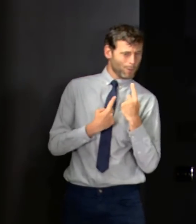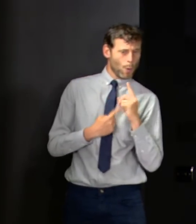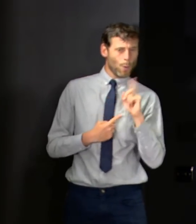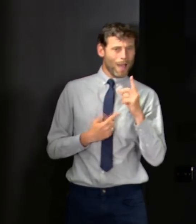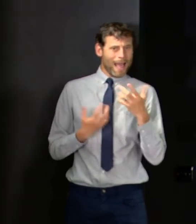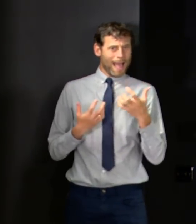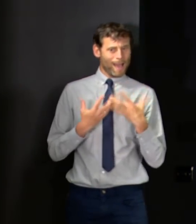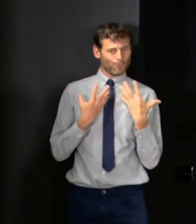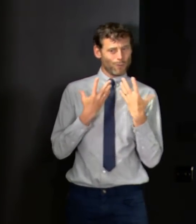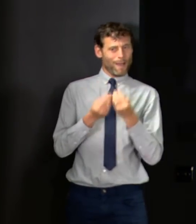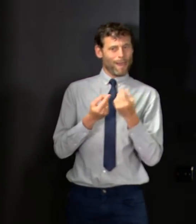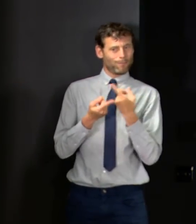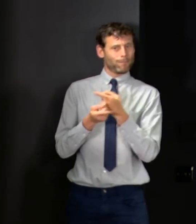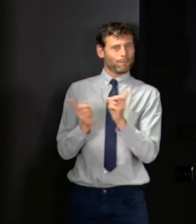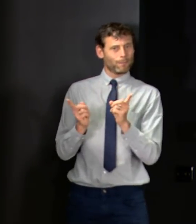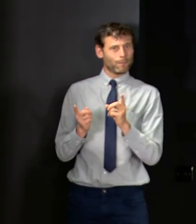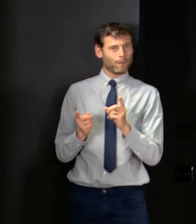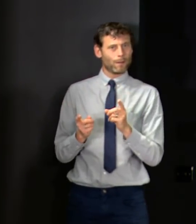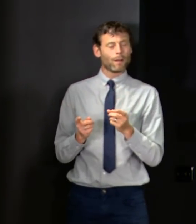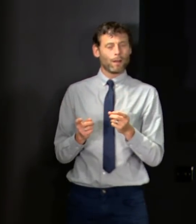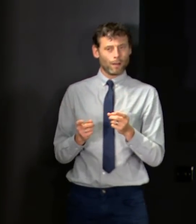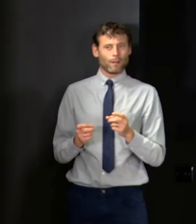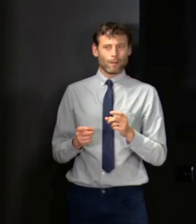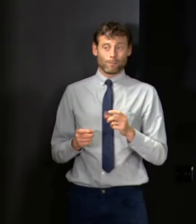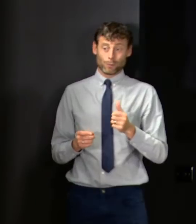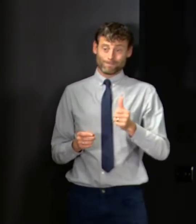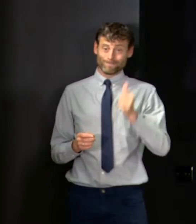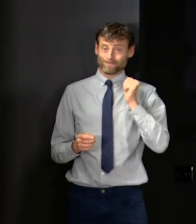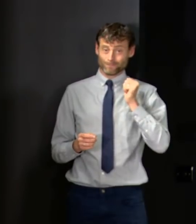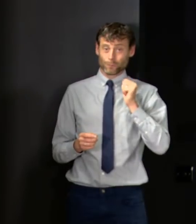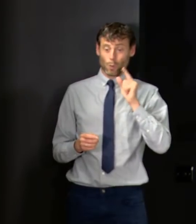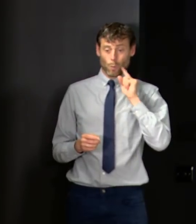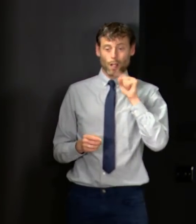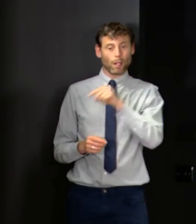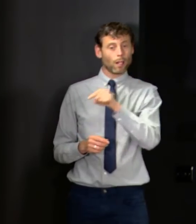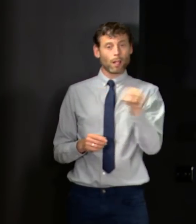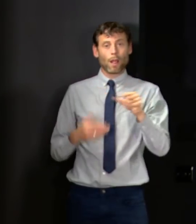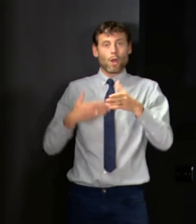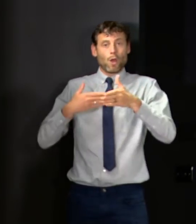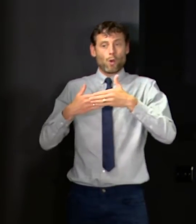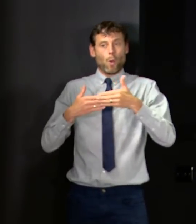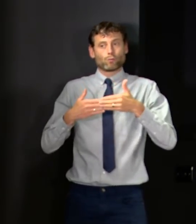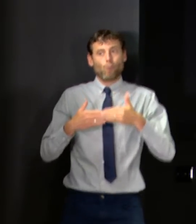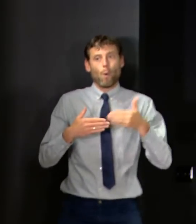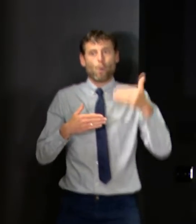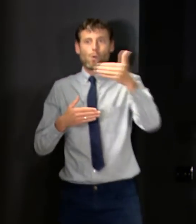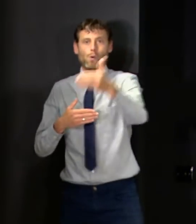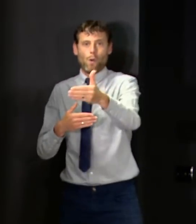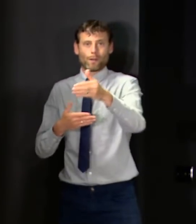be in terms of resourcing what we understand will be a longer term support for the theatre